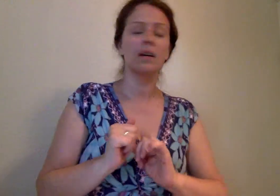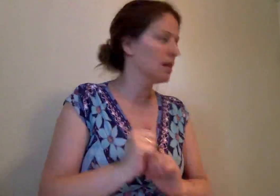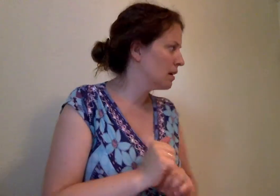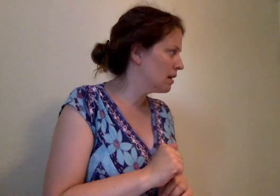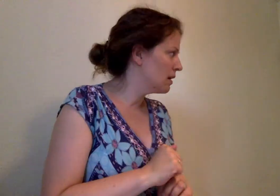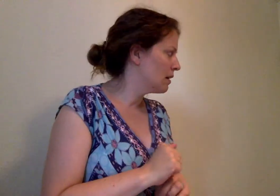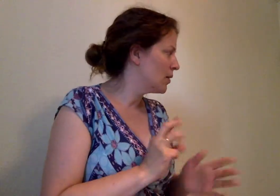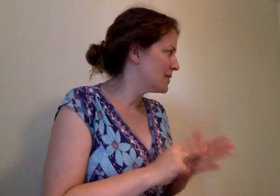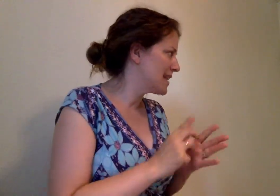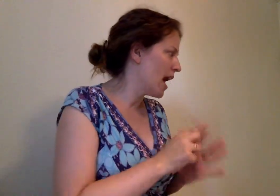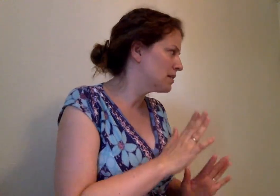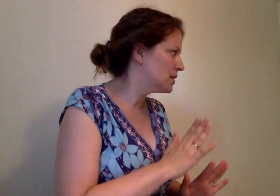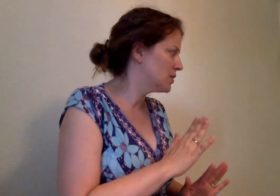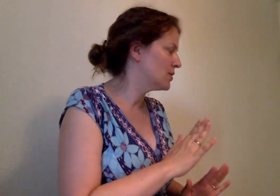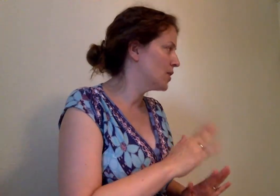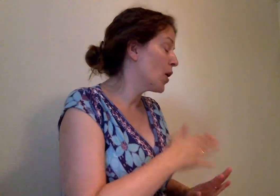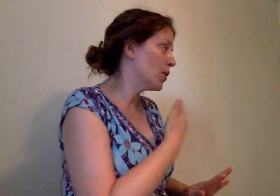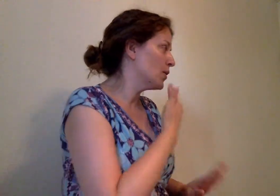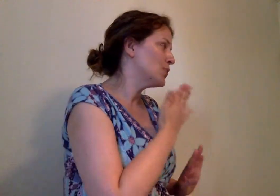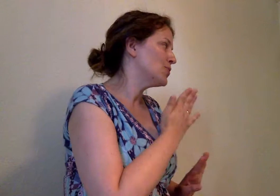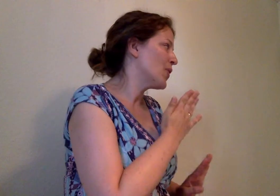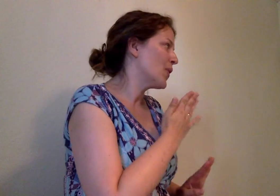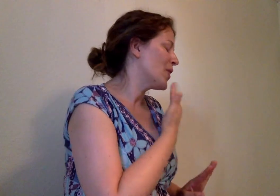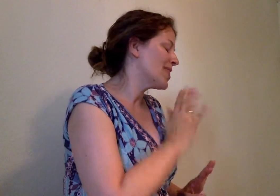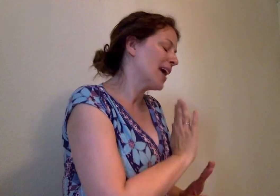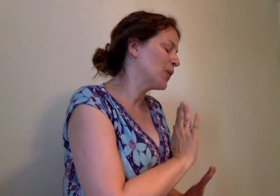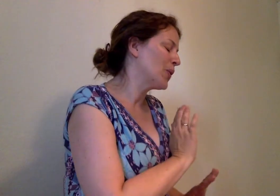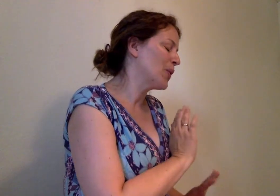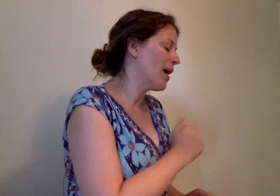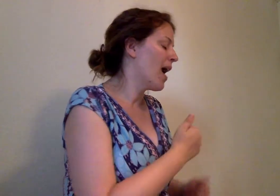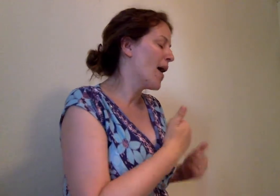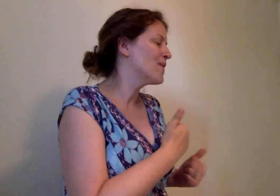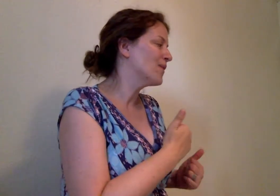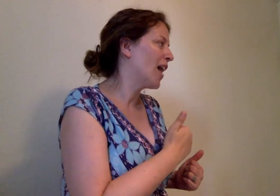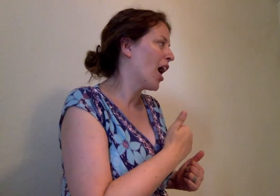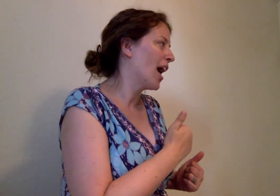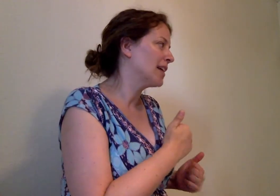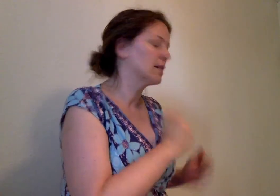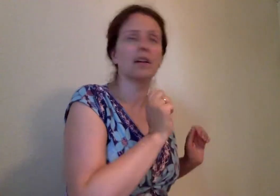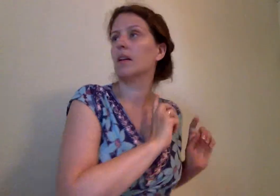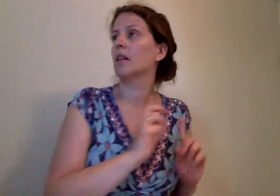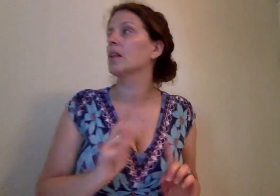"Mr Elton, I'm fine."